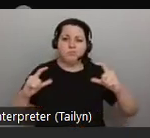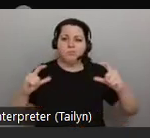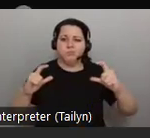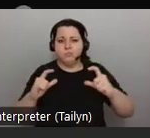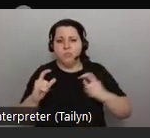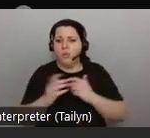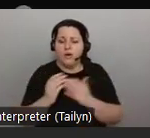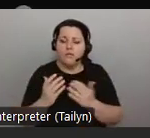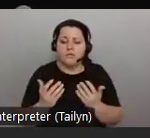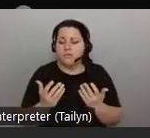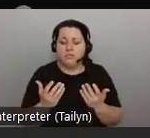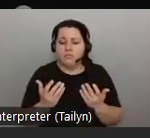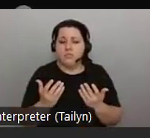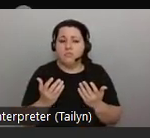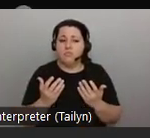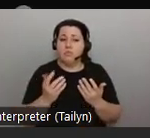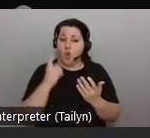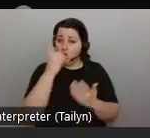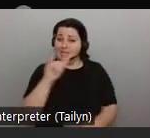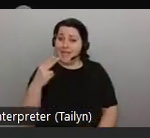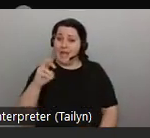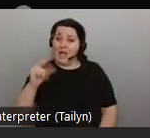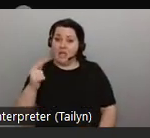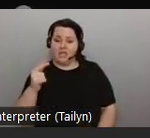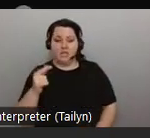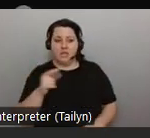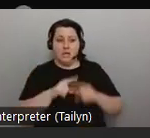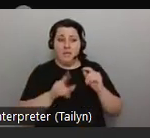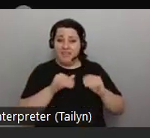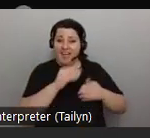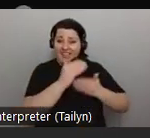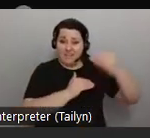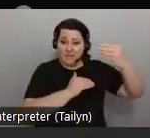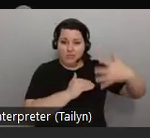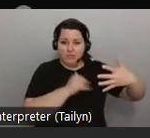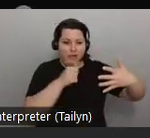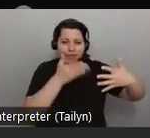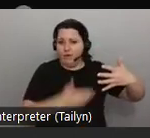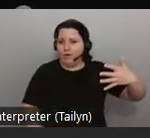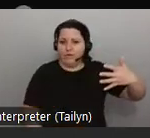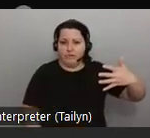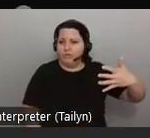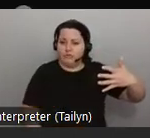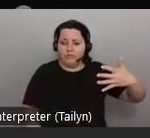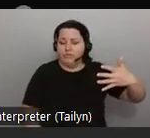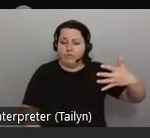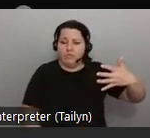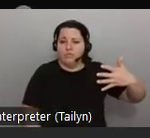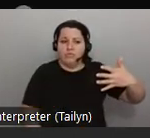technology. So this is the reason we want to use the presets, because if we just bowled our text and make it larger, or whatever, it looks like a heading, but it doesn't show up in this